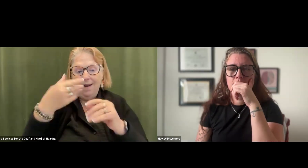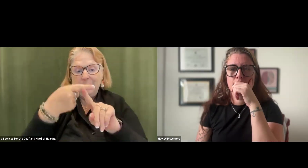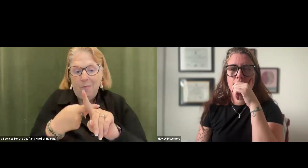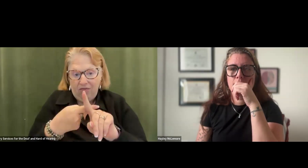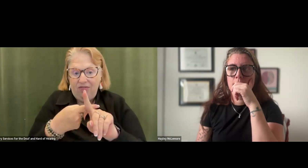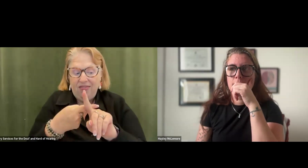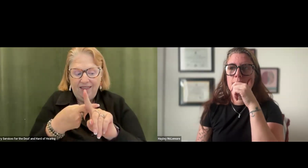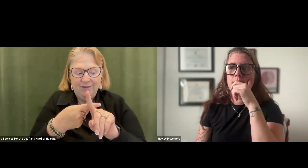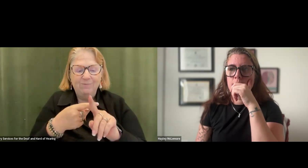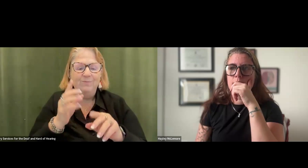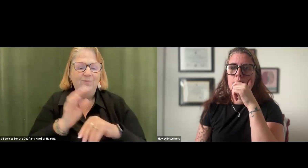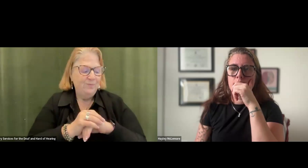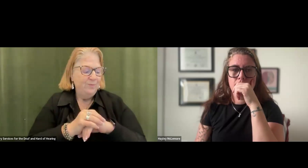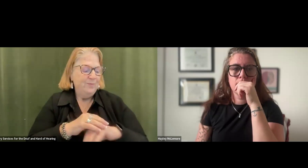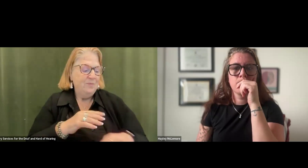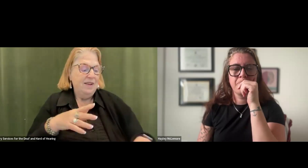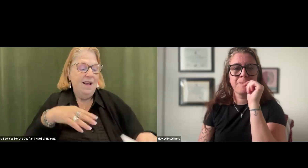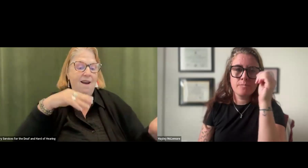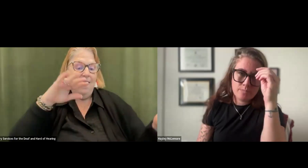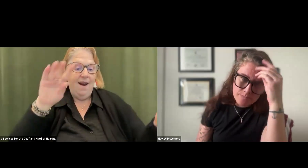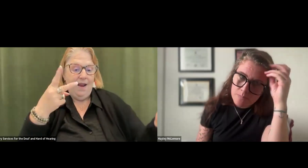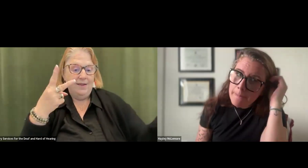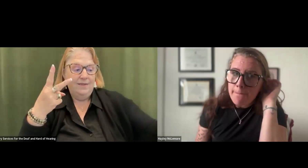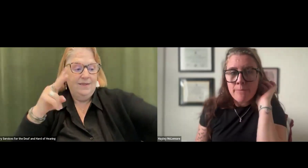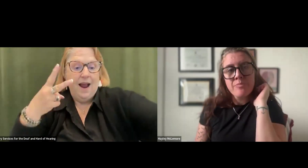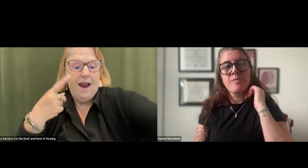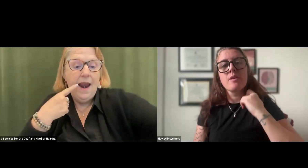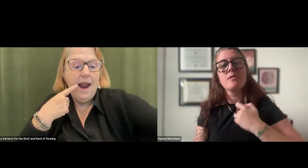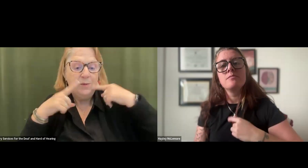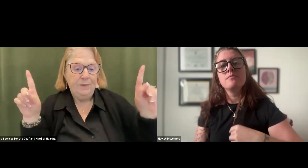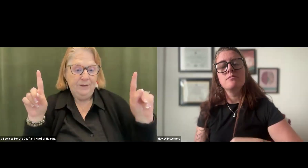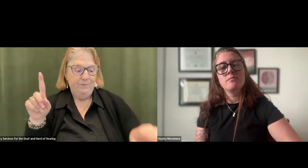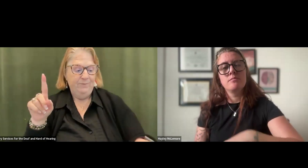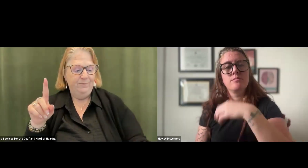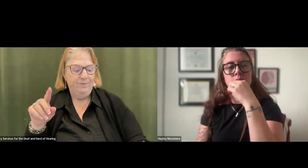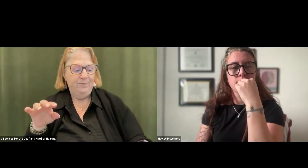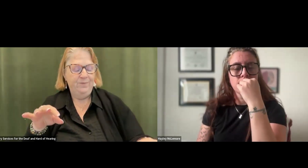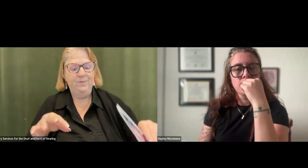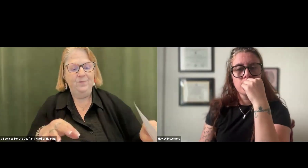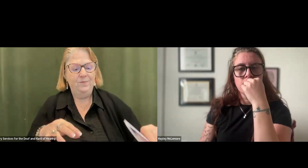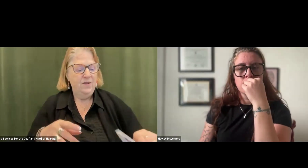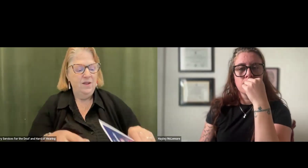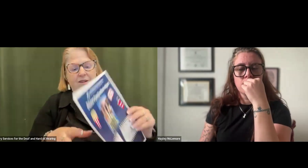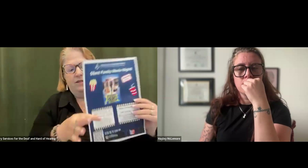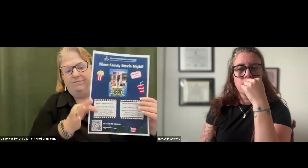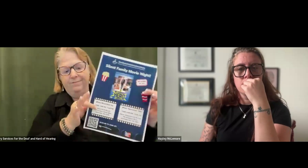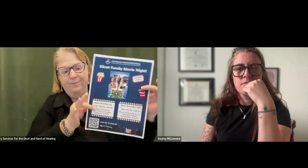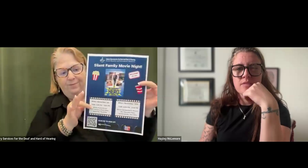Everyone is welcome to join us next month for our next Lunch and Learn. And the second announcement that I have for y'all today